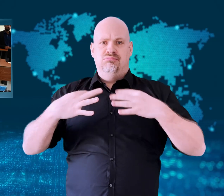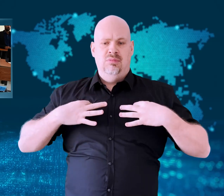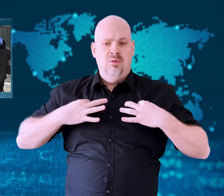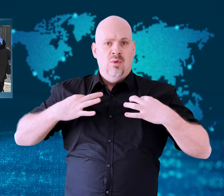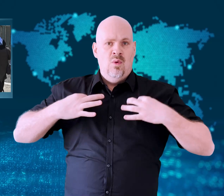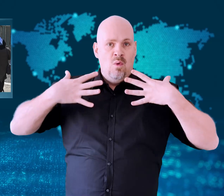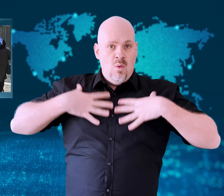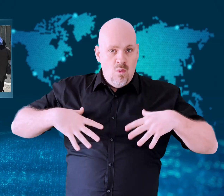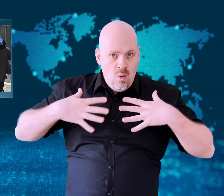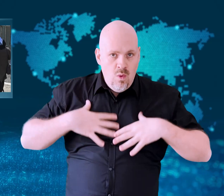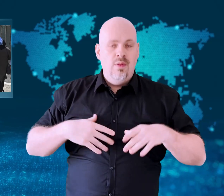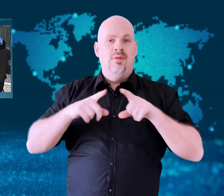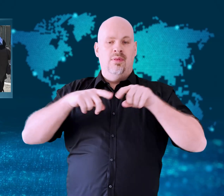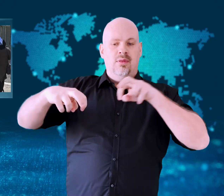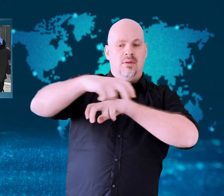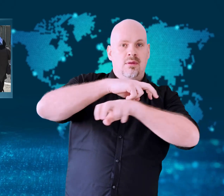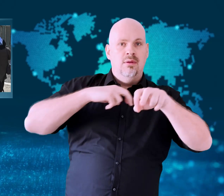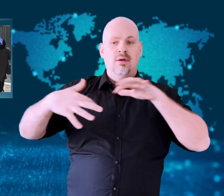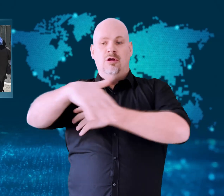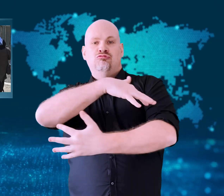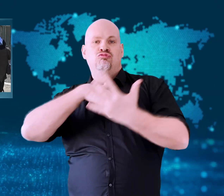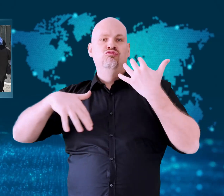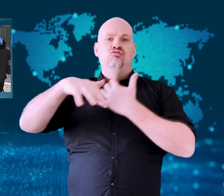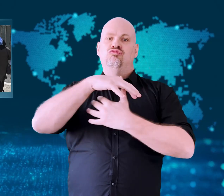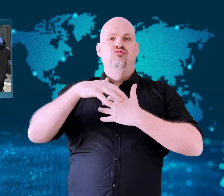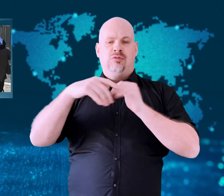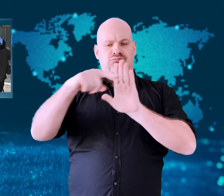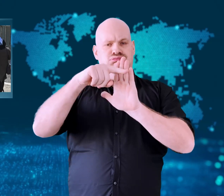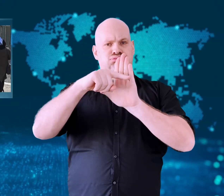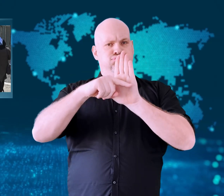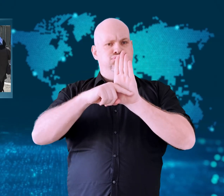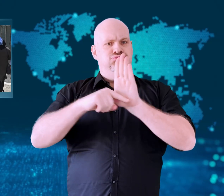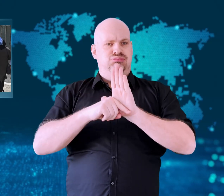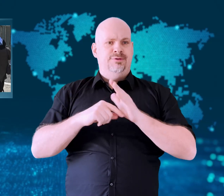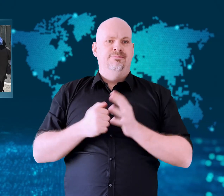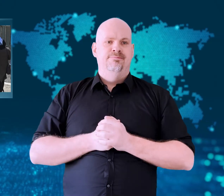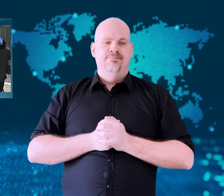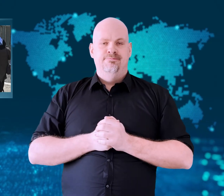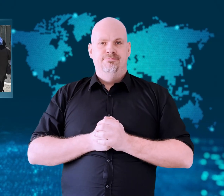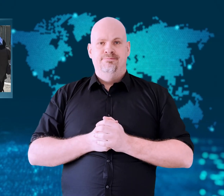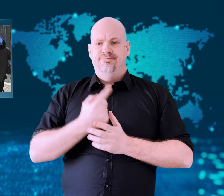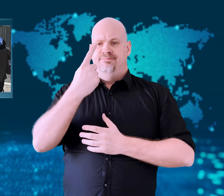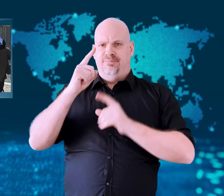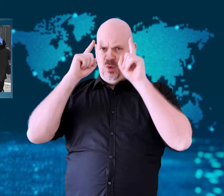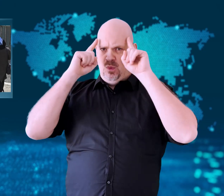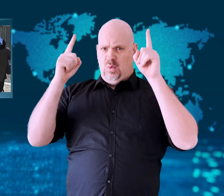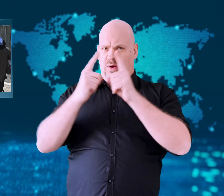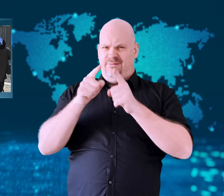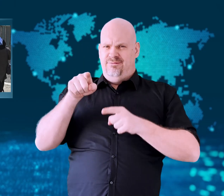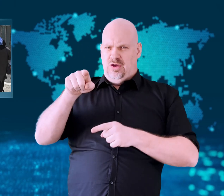they also face restrictions on clothing and movement.